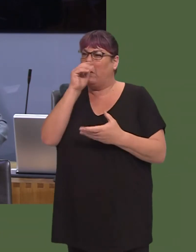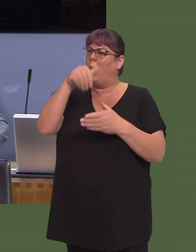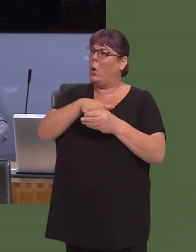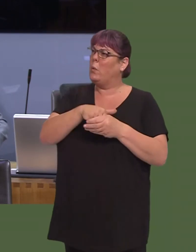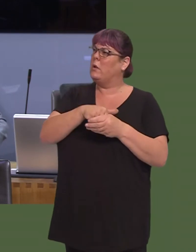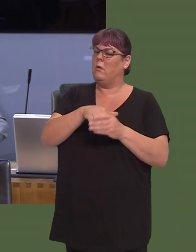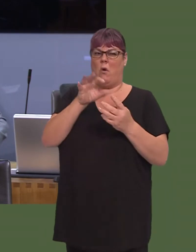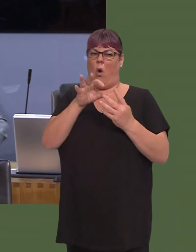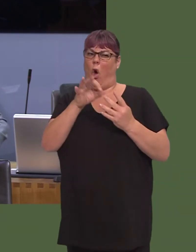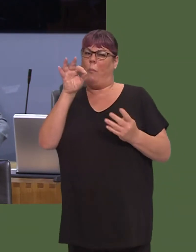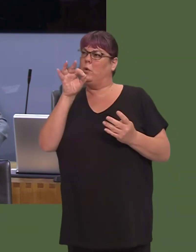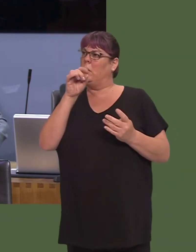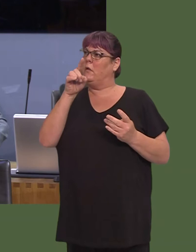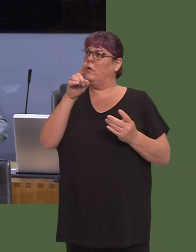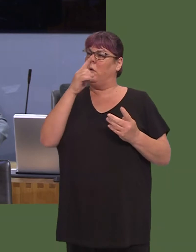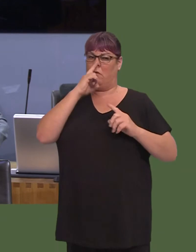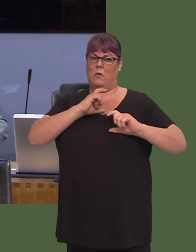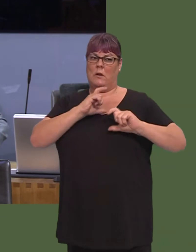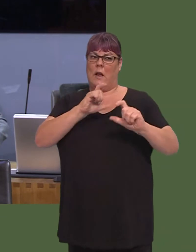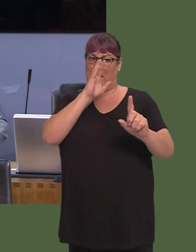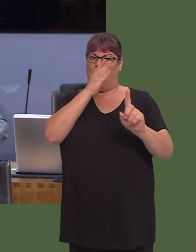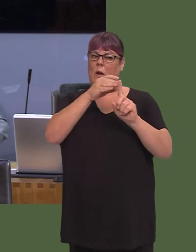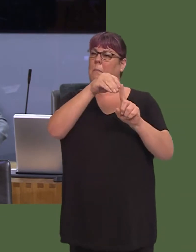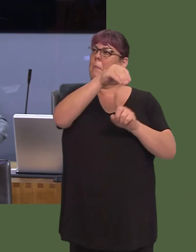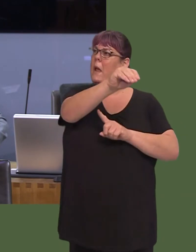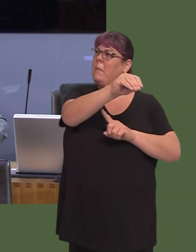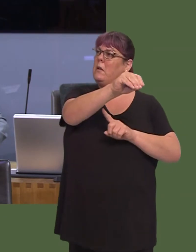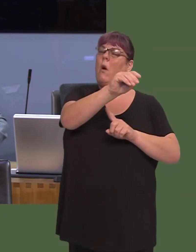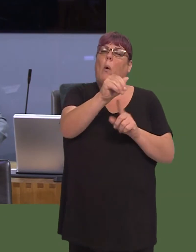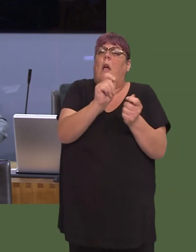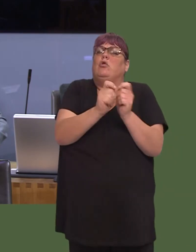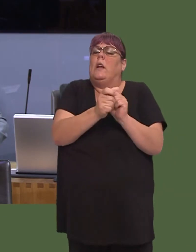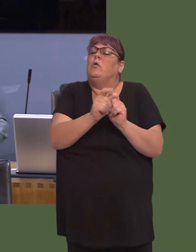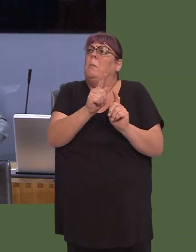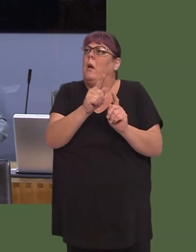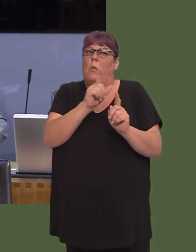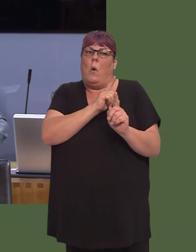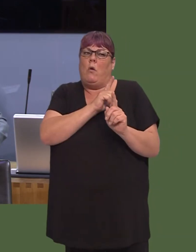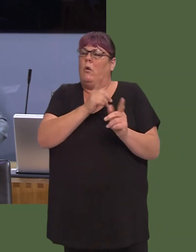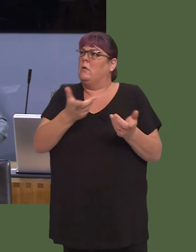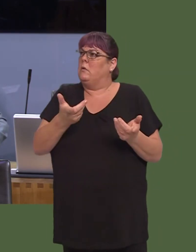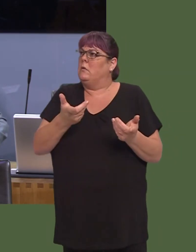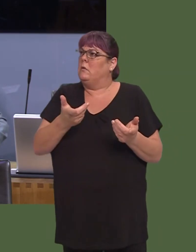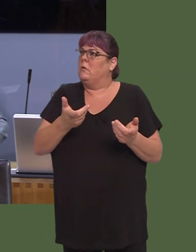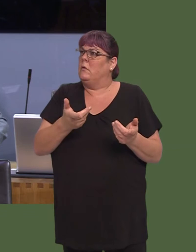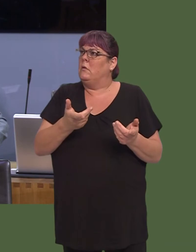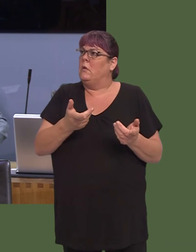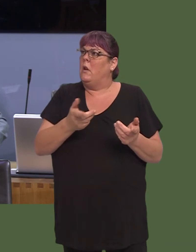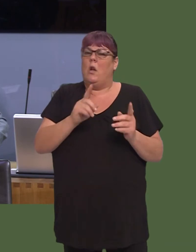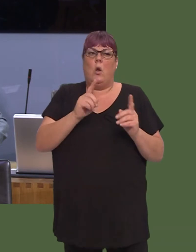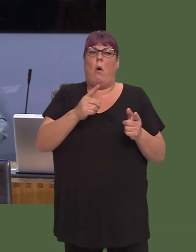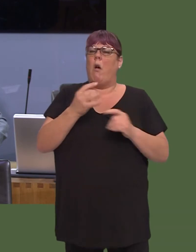or not they wish to remain in the European Union?